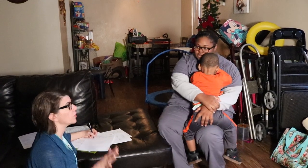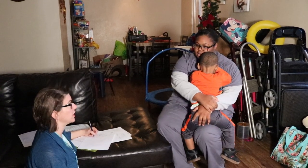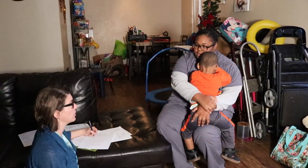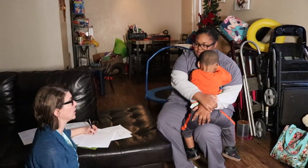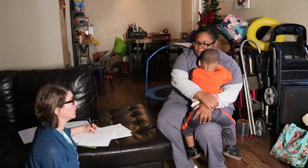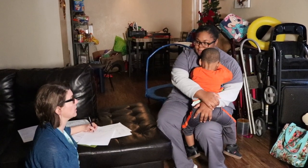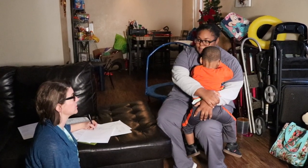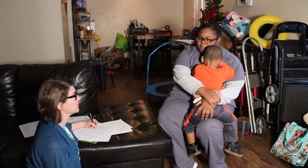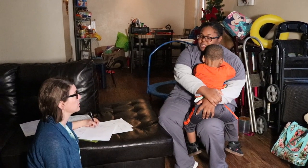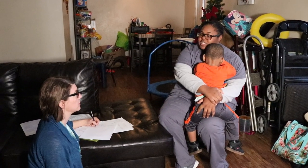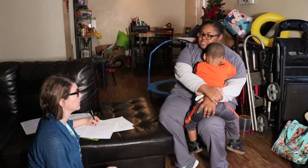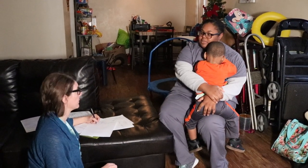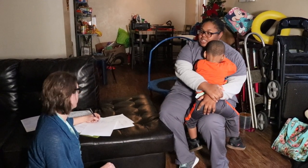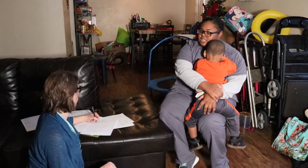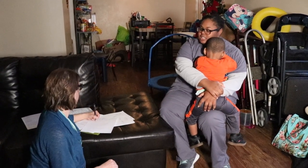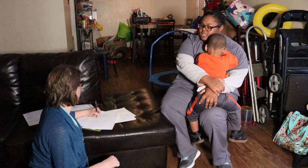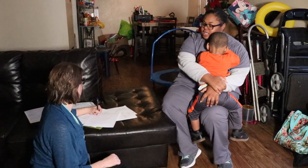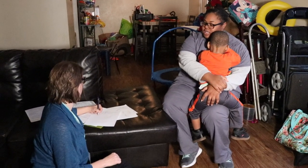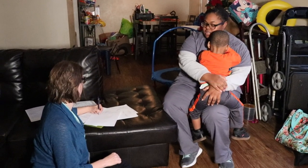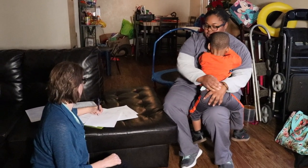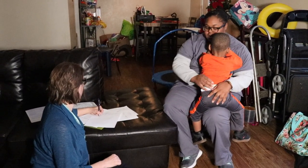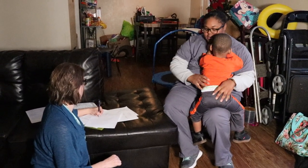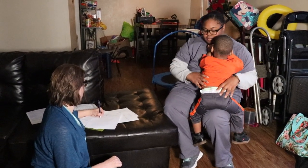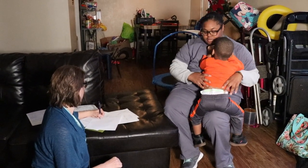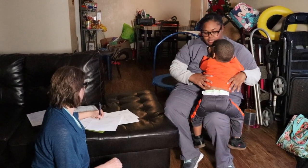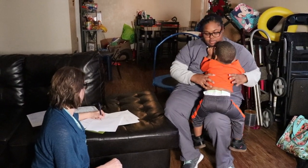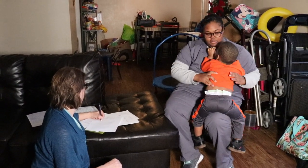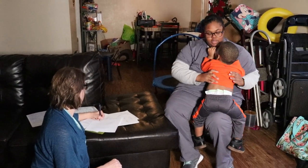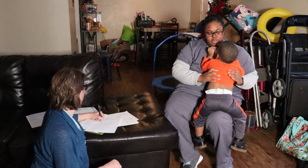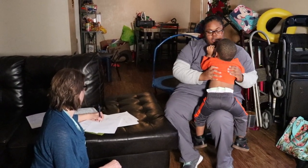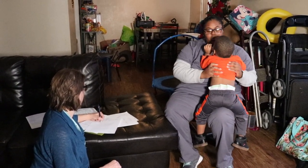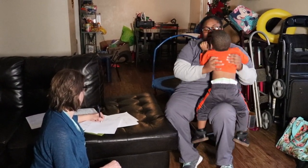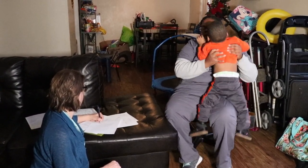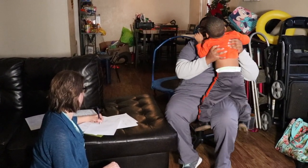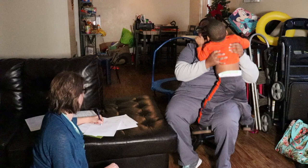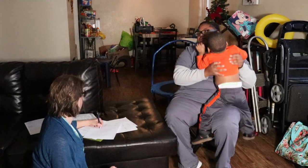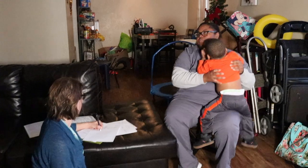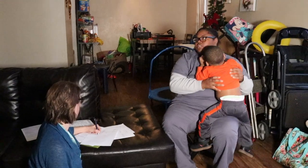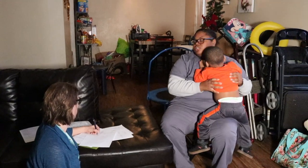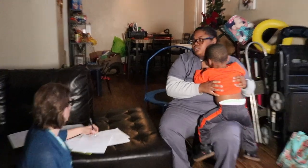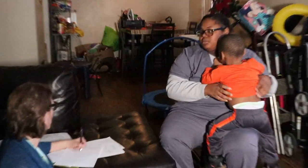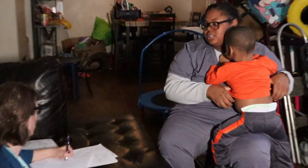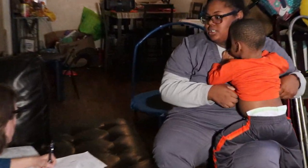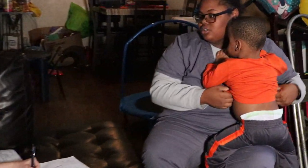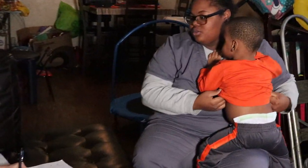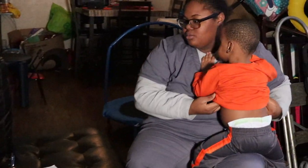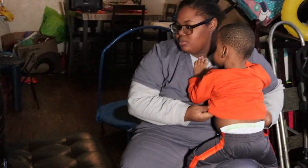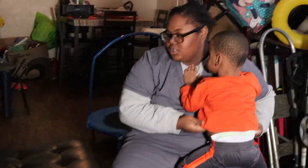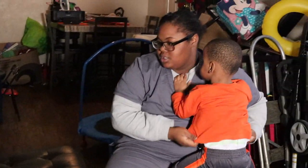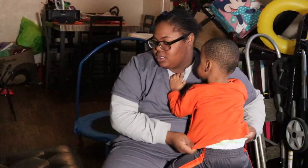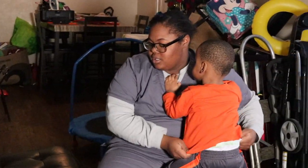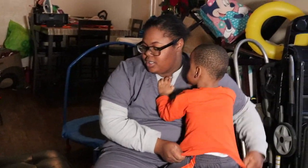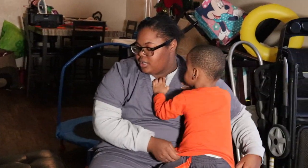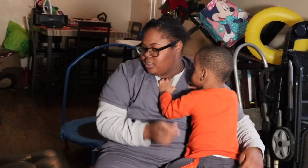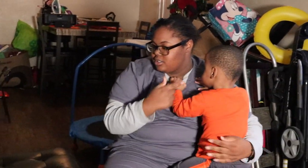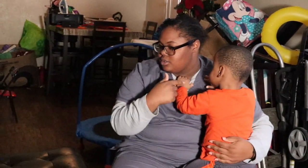hearing loss. Yes, because he had went in for tubes, his ear tubes